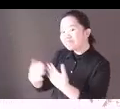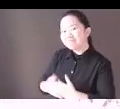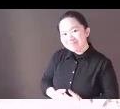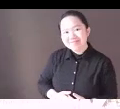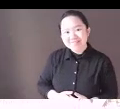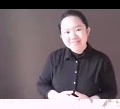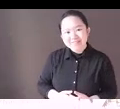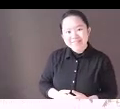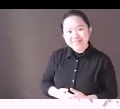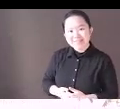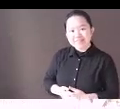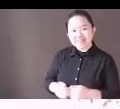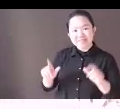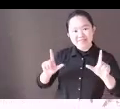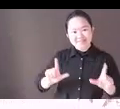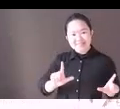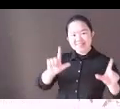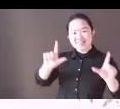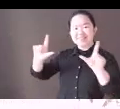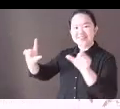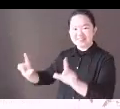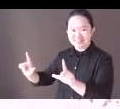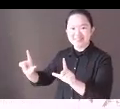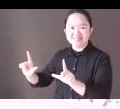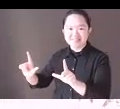and yeah the f is a Swedish word for you know the Cozy thing we do with cookies and things